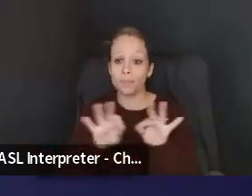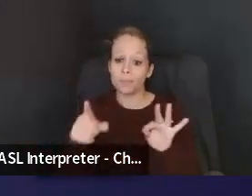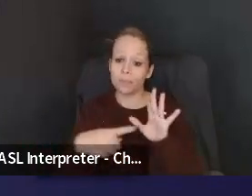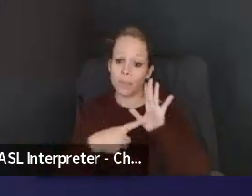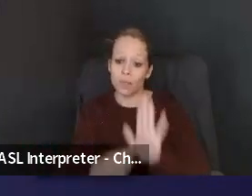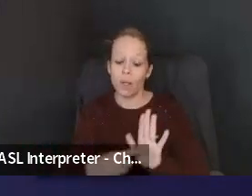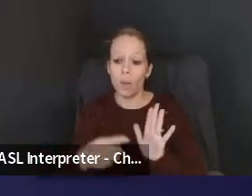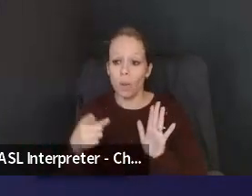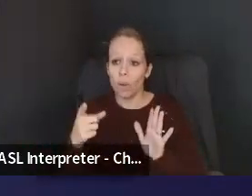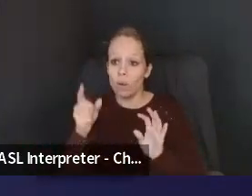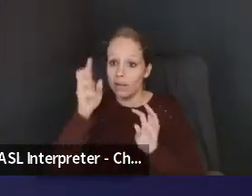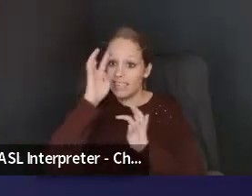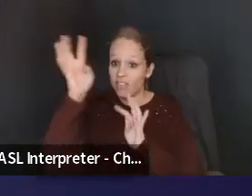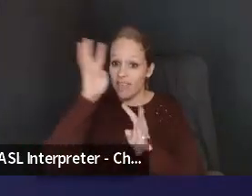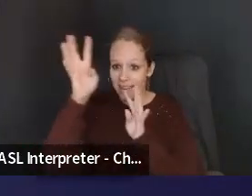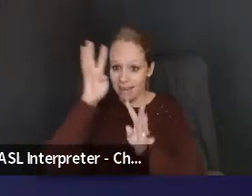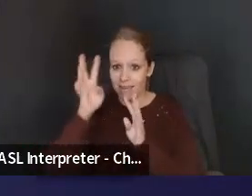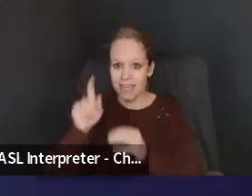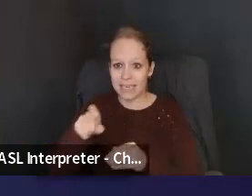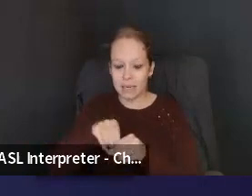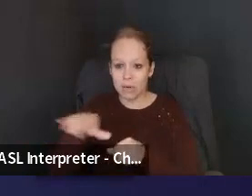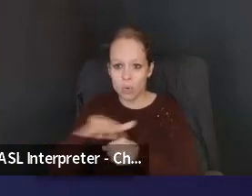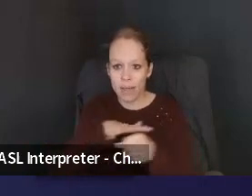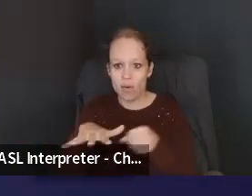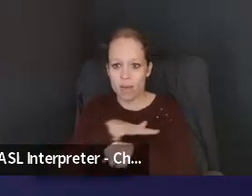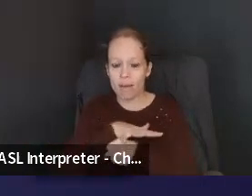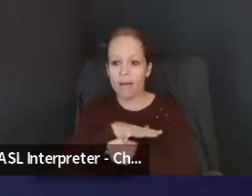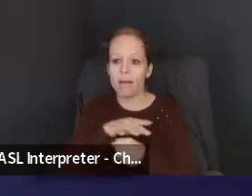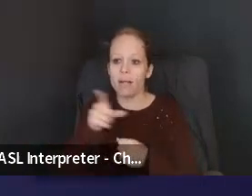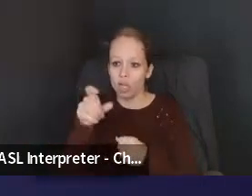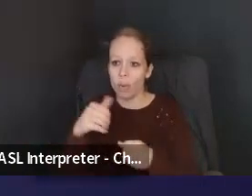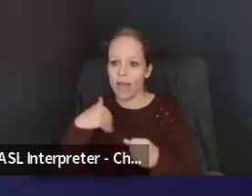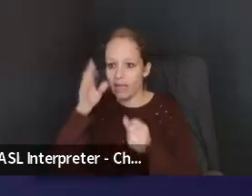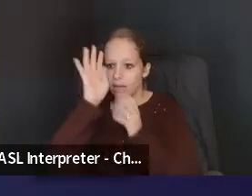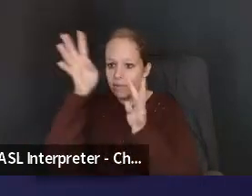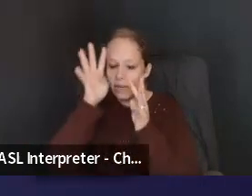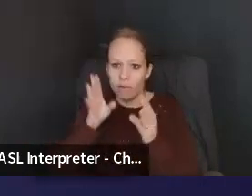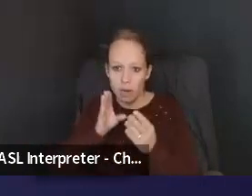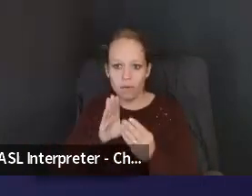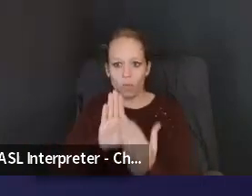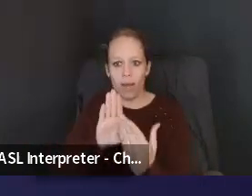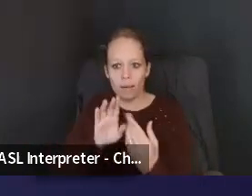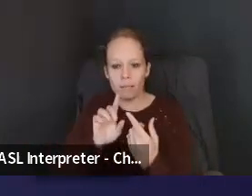an innovative need in your area and that you have an innovative way to address it. So, you have to